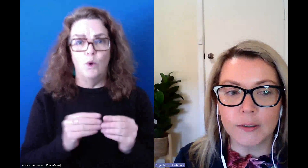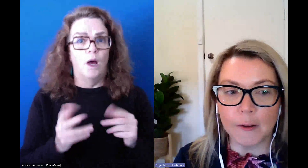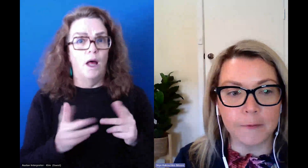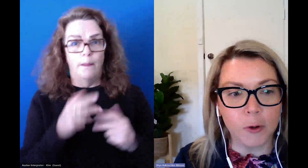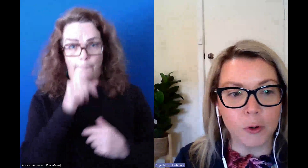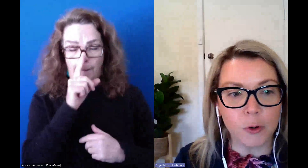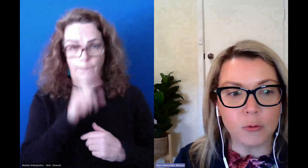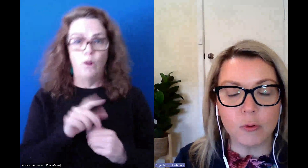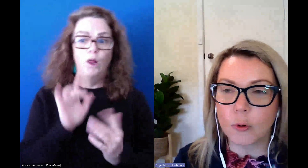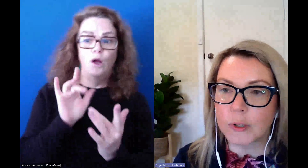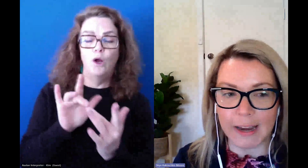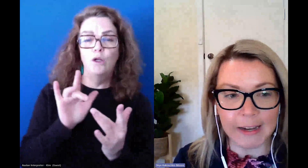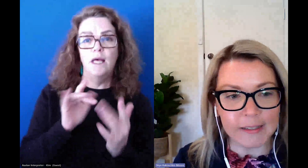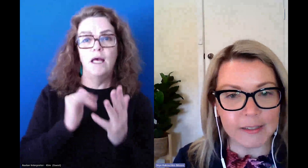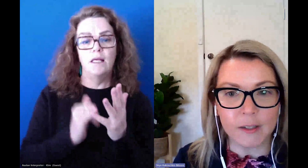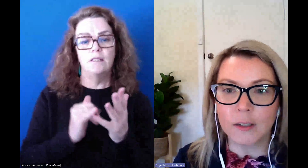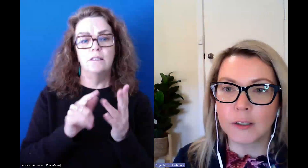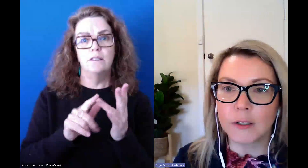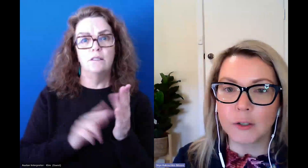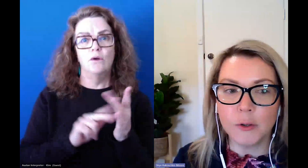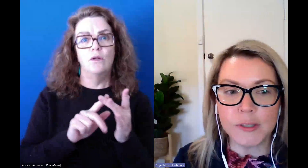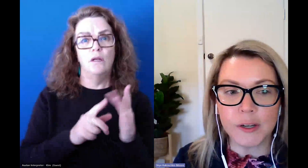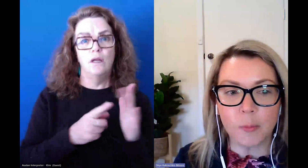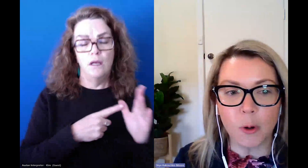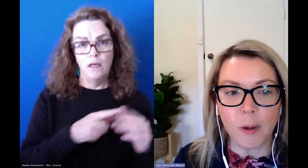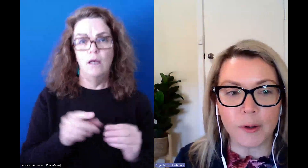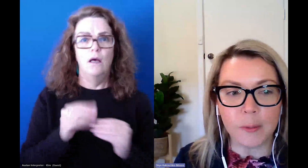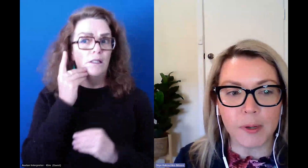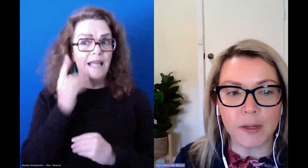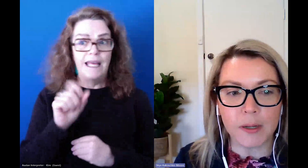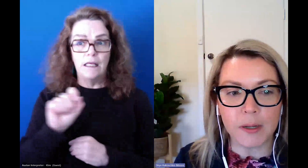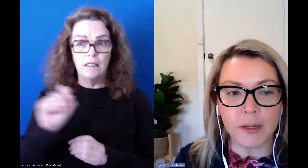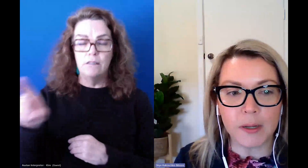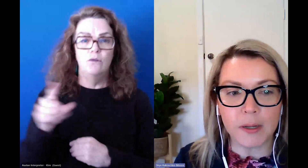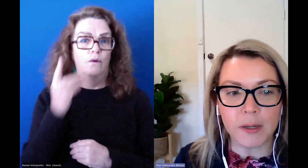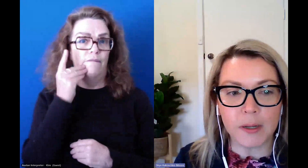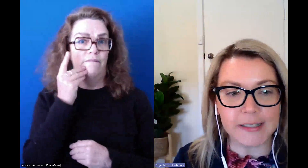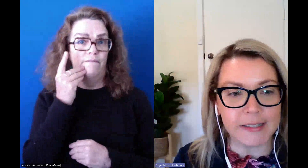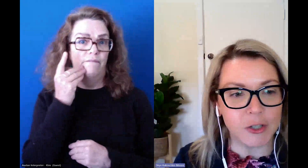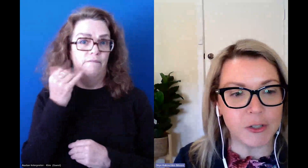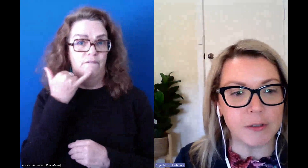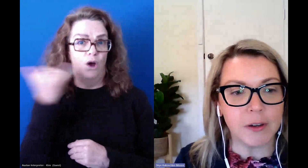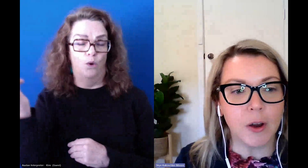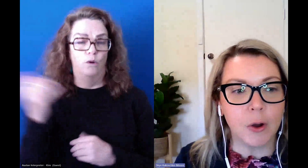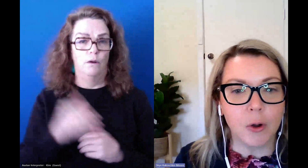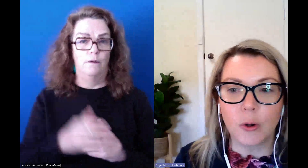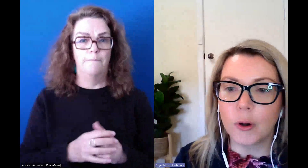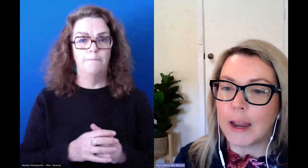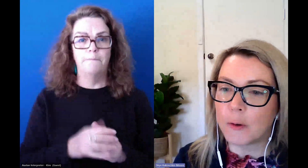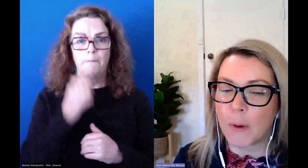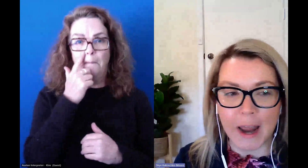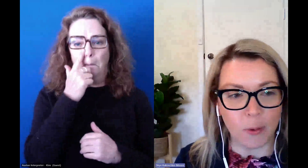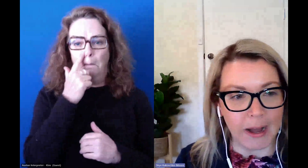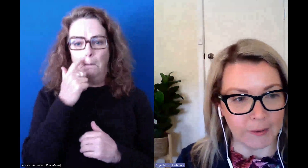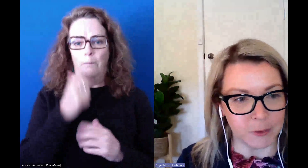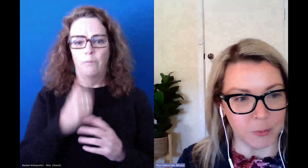via phone call or text using her mobile number during today's session, and for 1 hour afterwards.